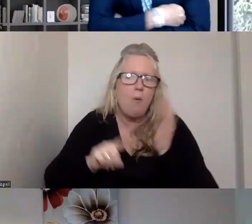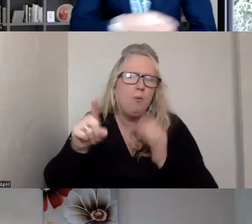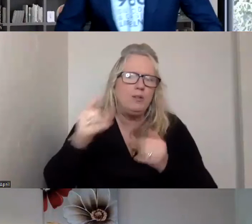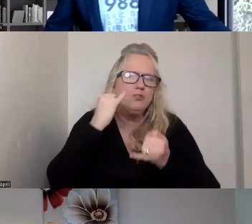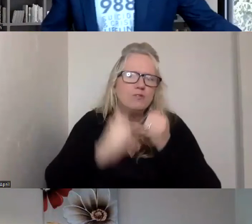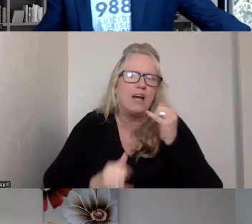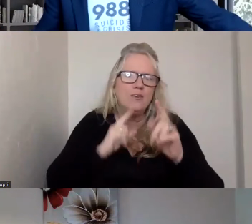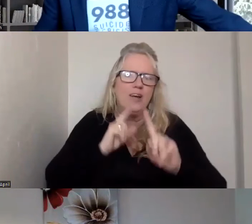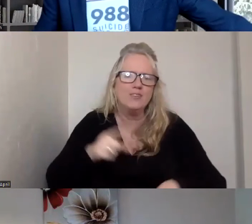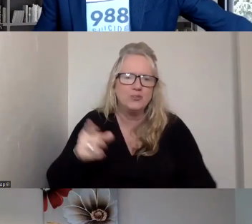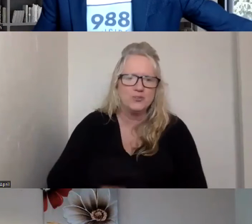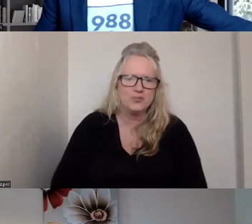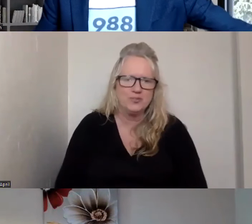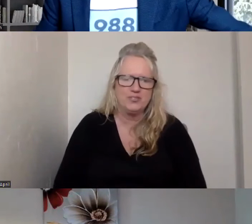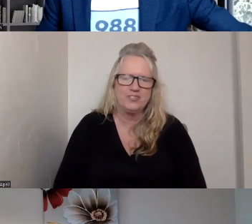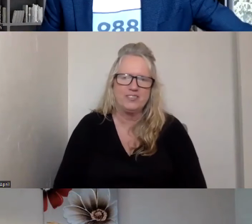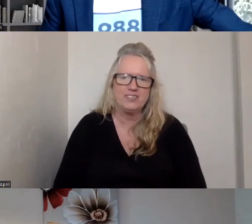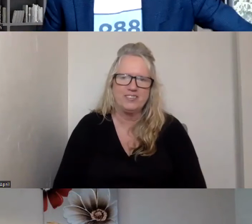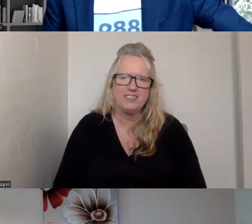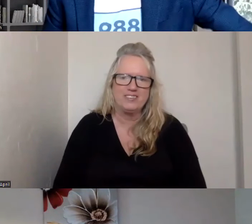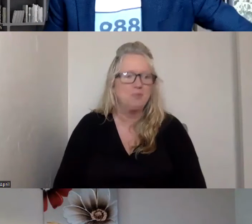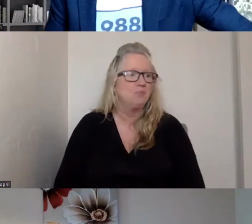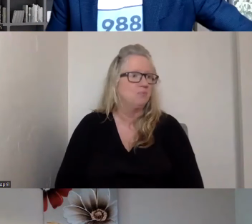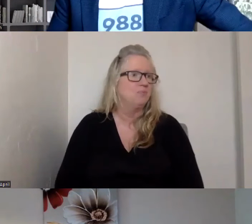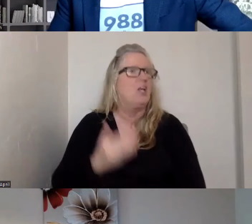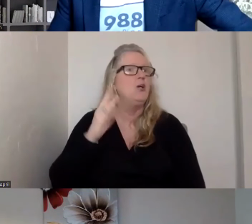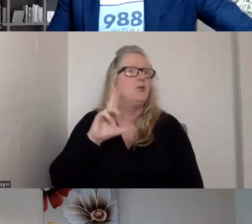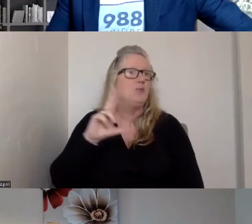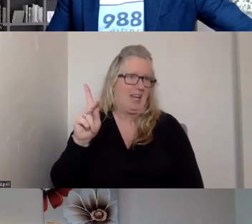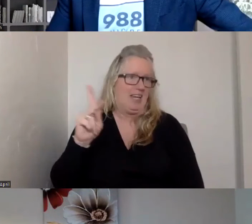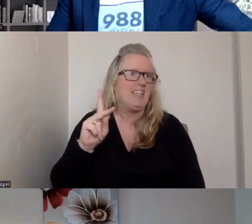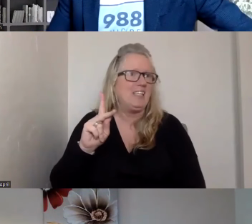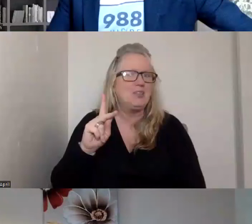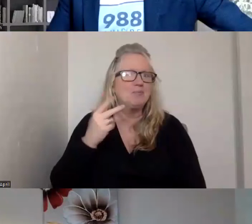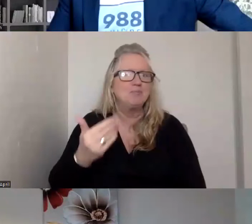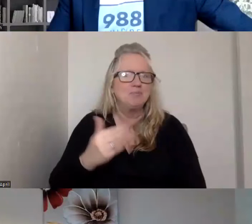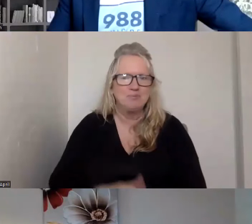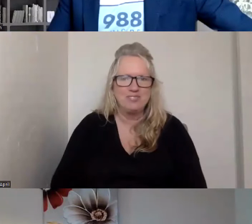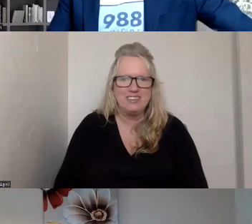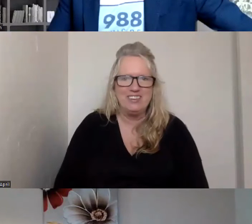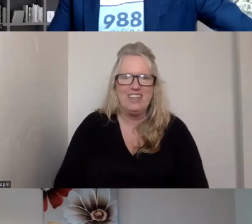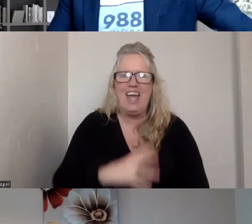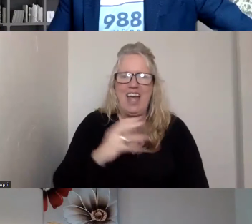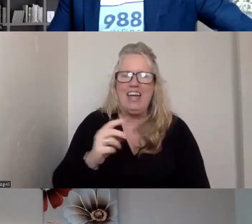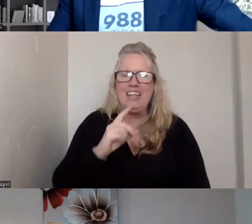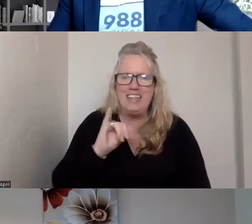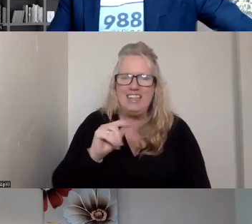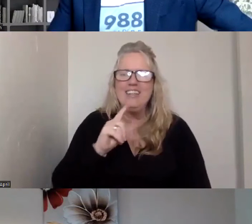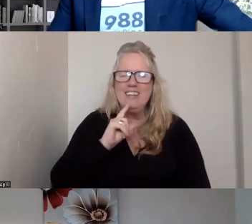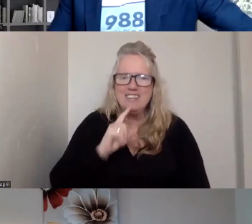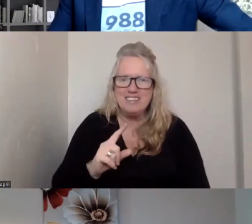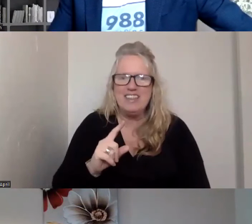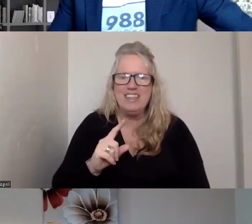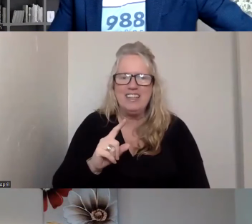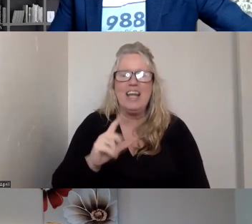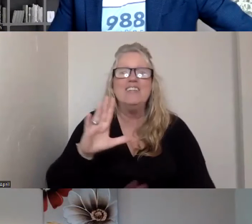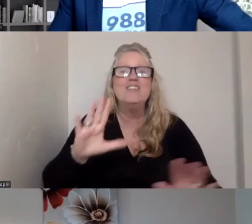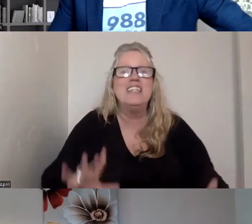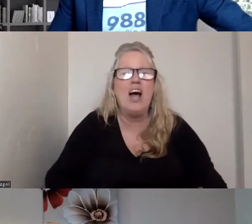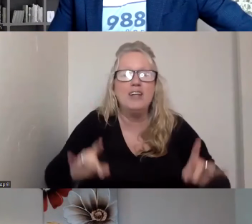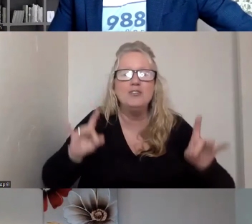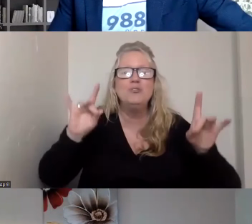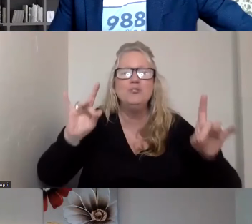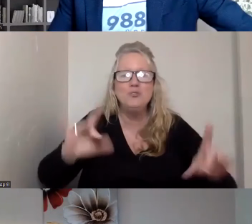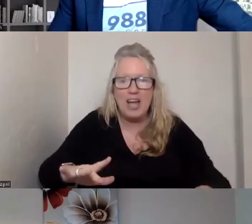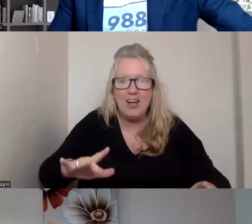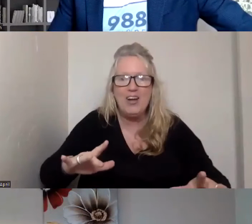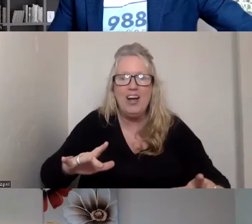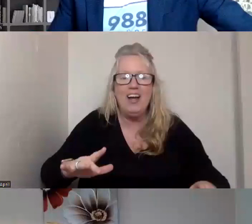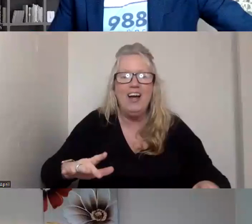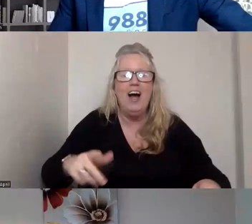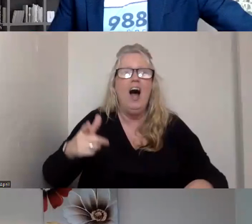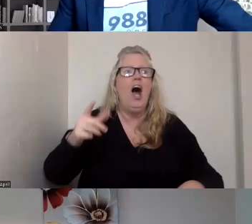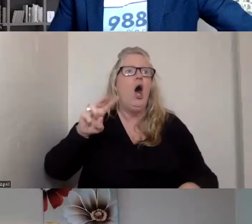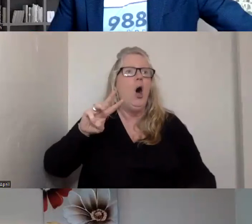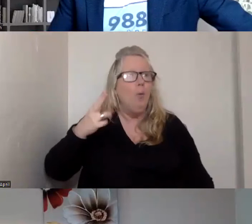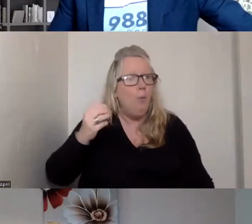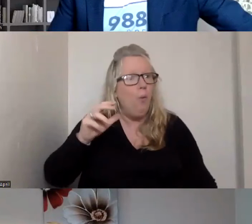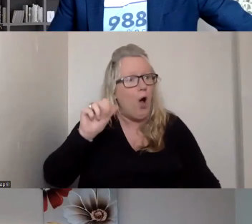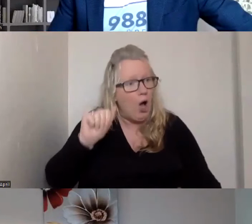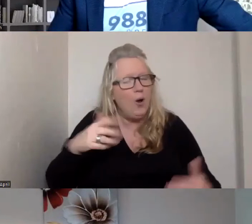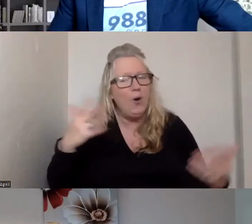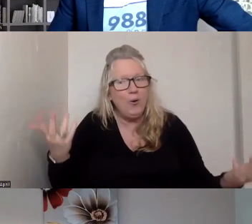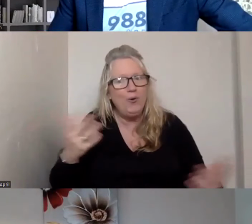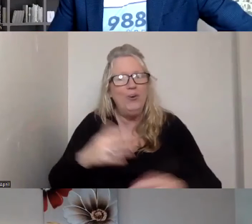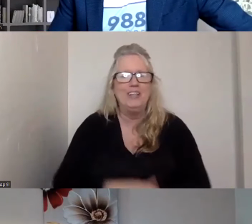: UK IT IS. >>: IT IS IN FACT AUSTRALIA. THIS REALLY